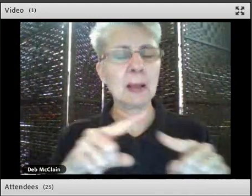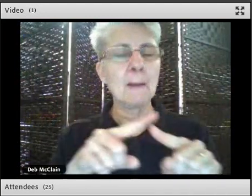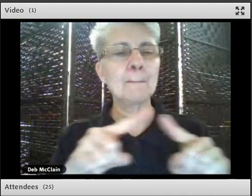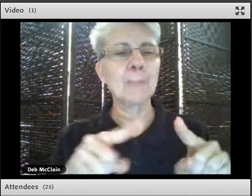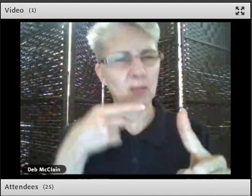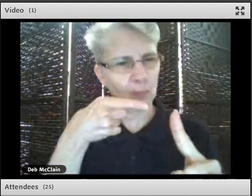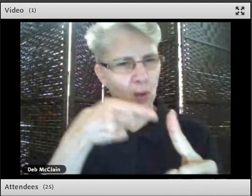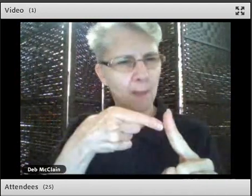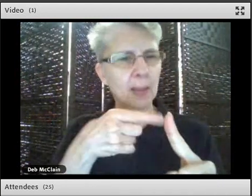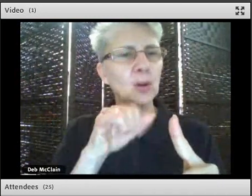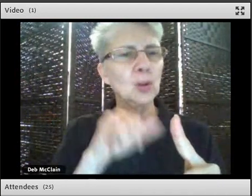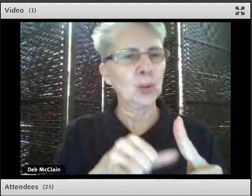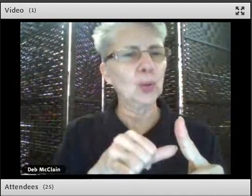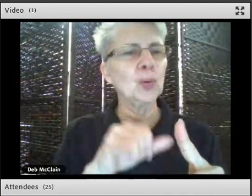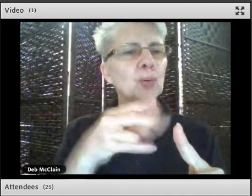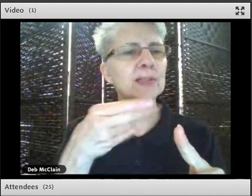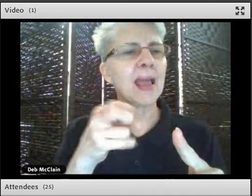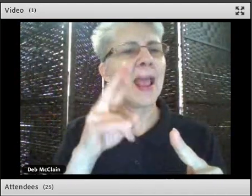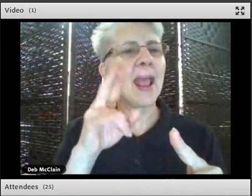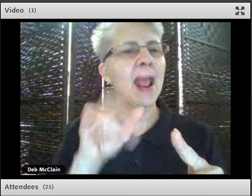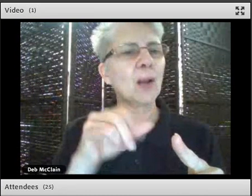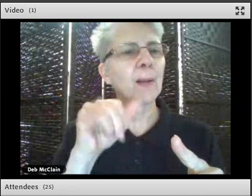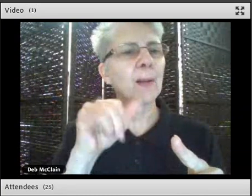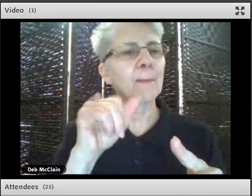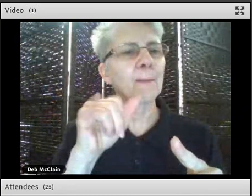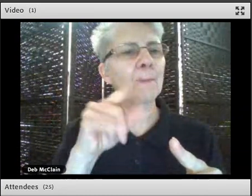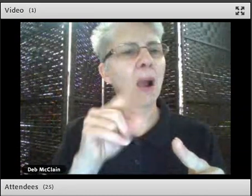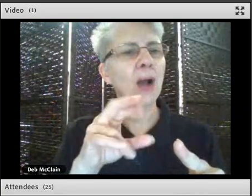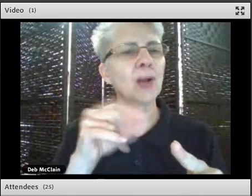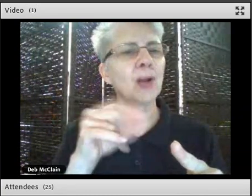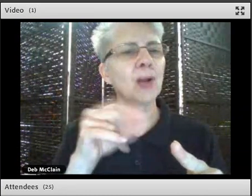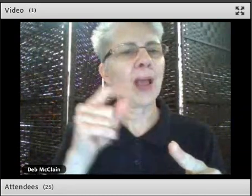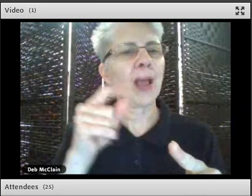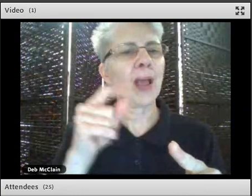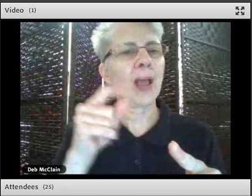And over on the right, we see a symbol chart.